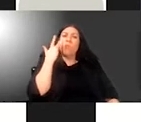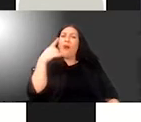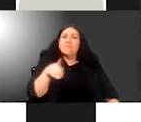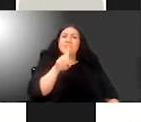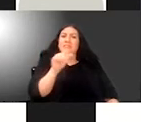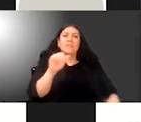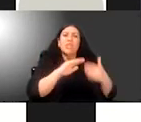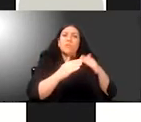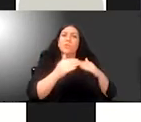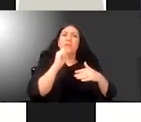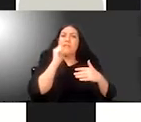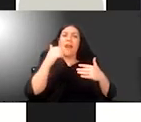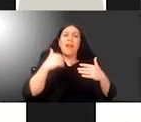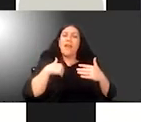Neil's response is, we need more political and economic power. We need to start investing in disabled owned business enterprises, we need to lobby professionally.